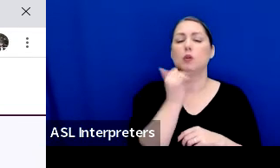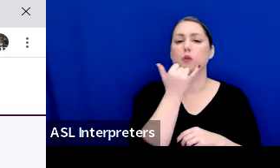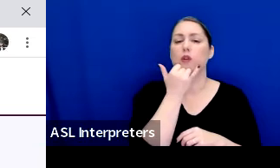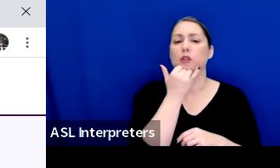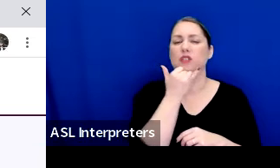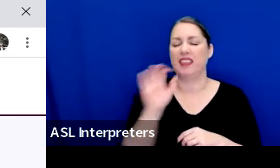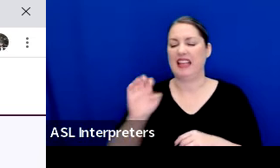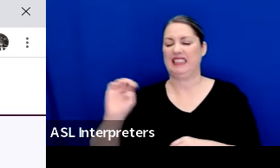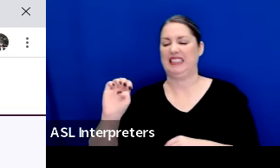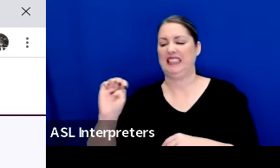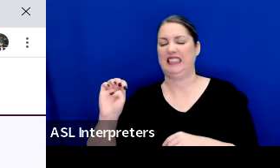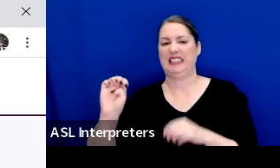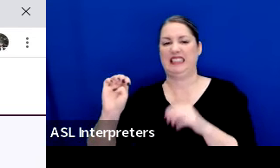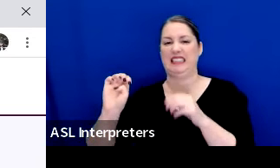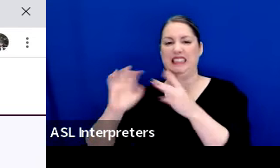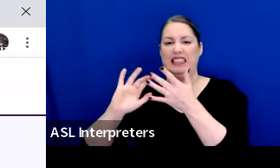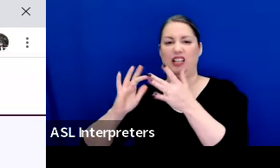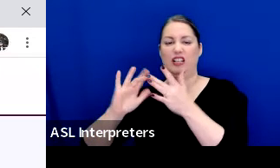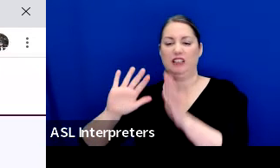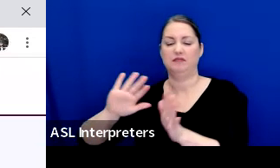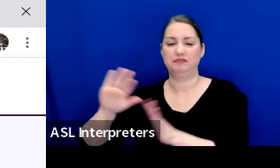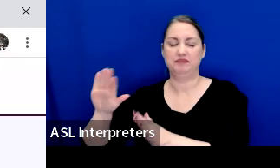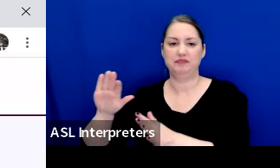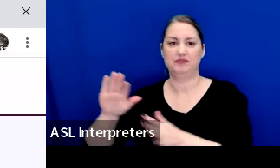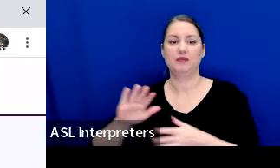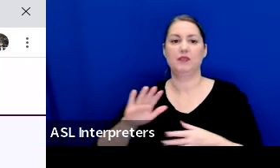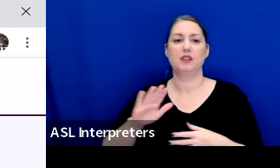That's not what I want to go to my or my college courses.